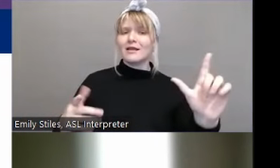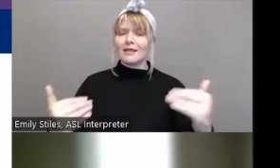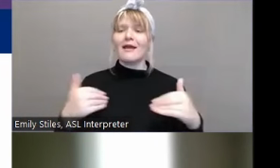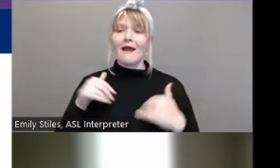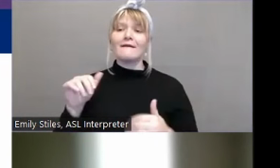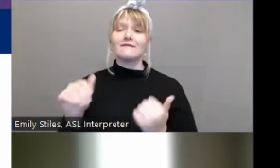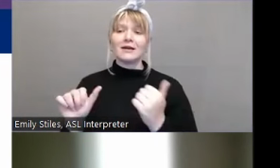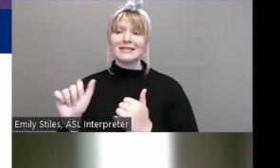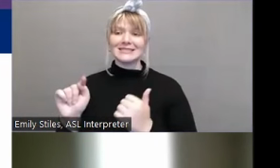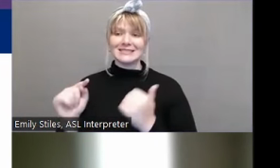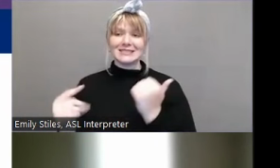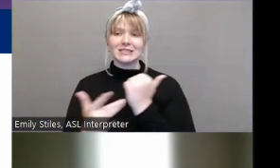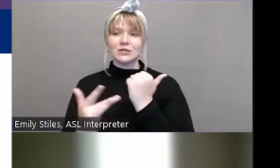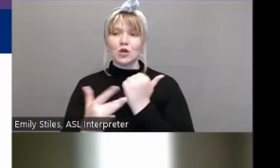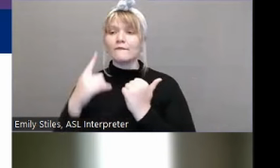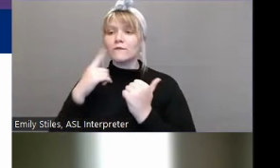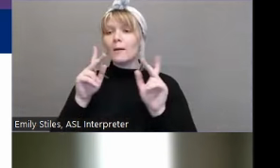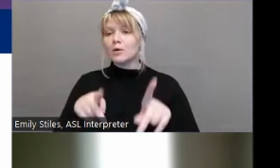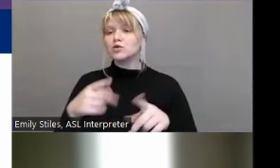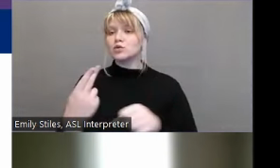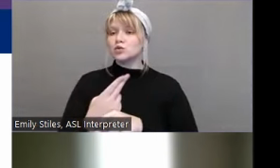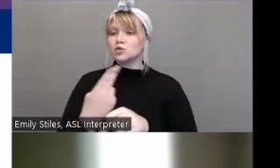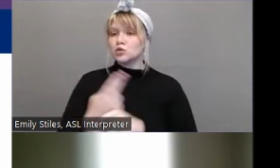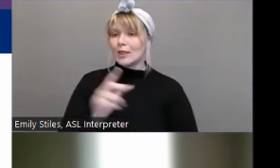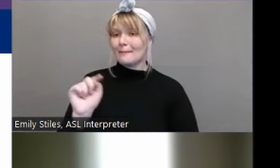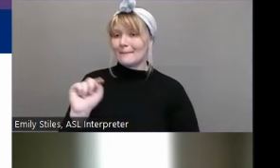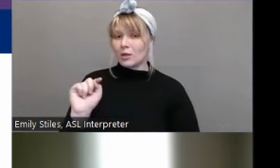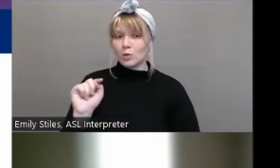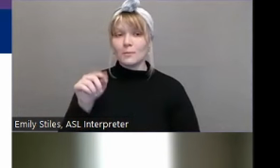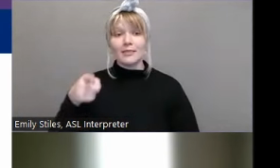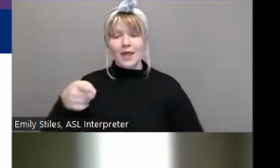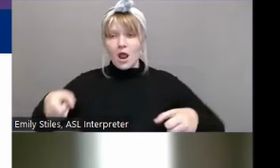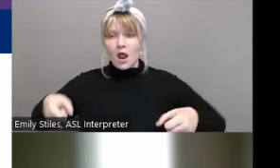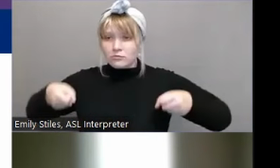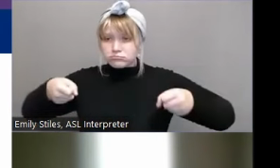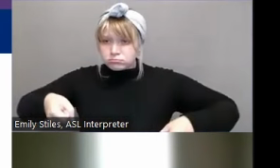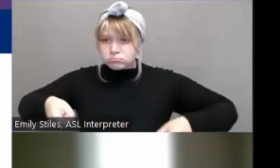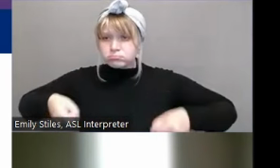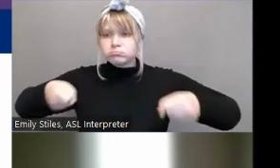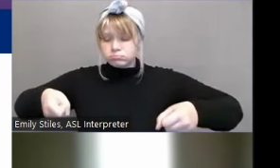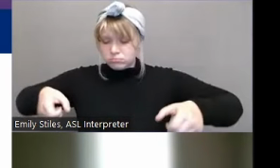It's a movable stand that can help somebody to brace themselves.